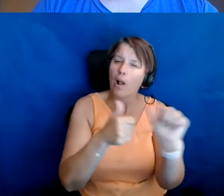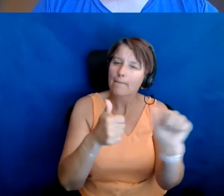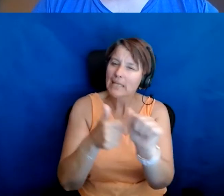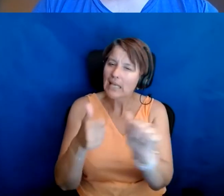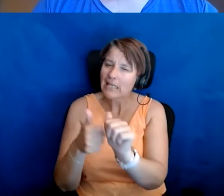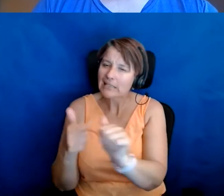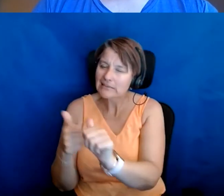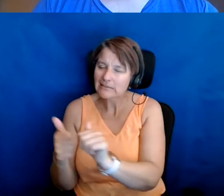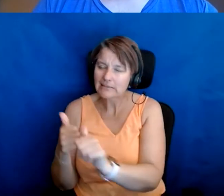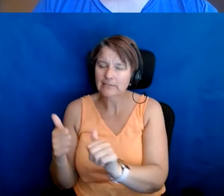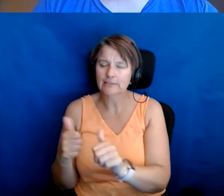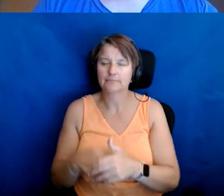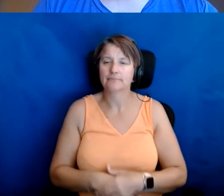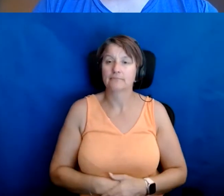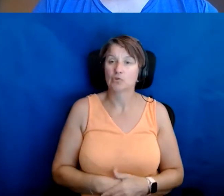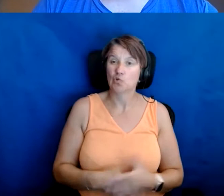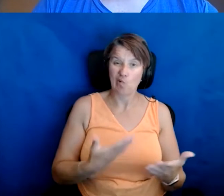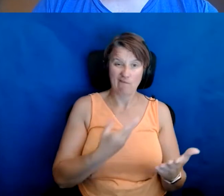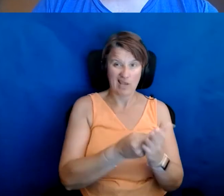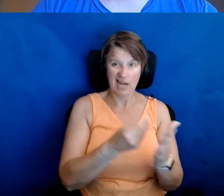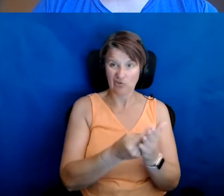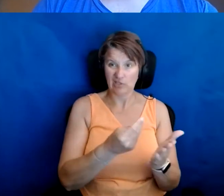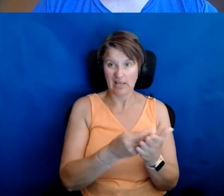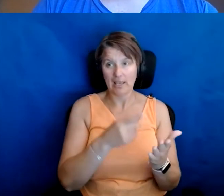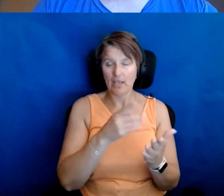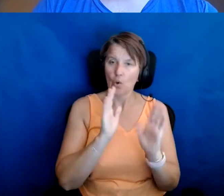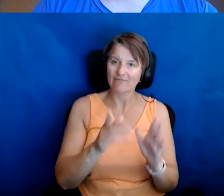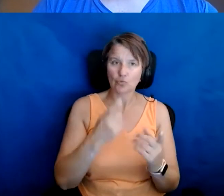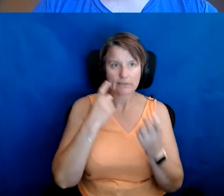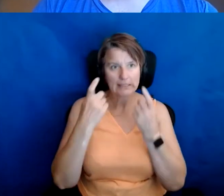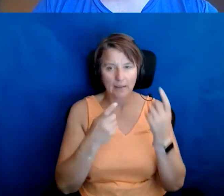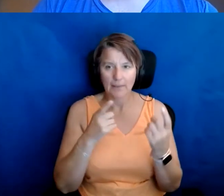So financially as well, like you have to think about these things crashing or whatever.